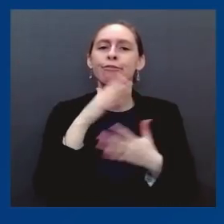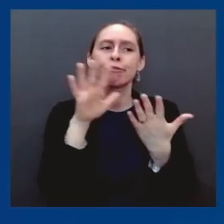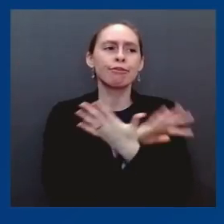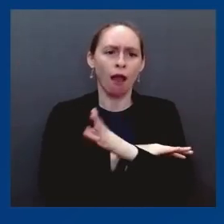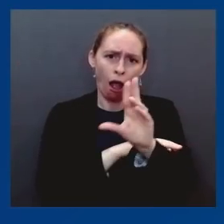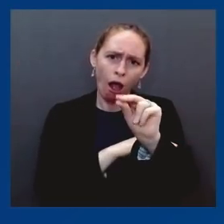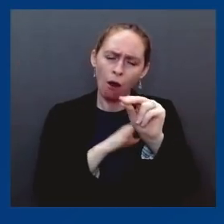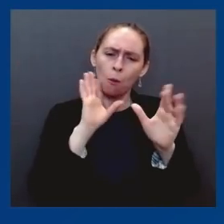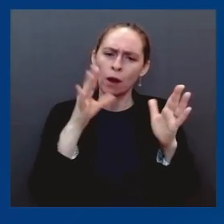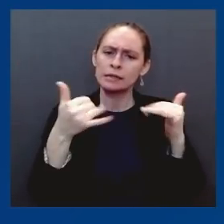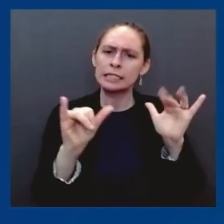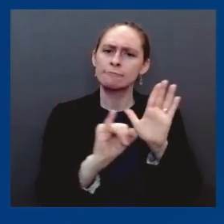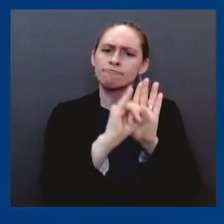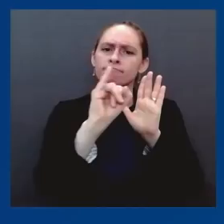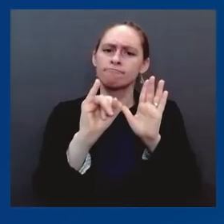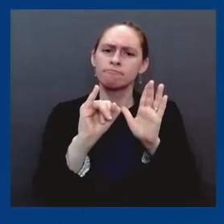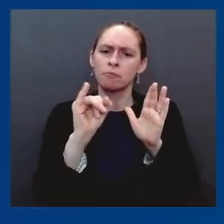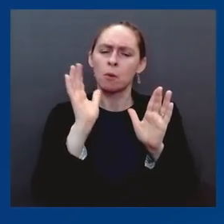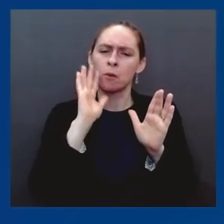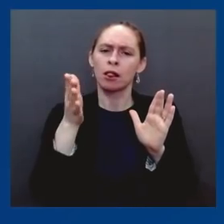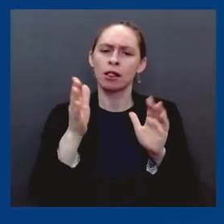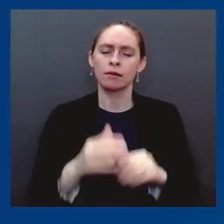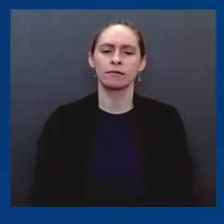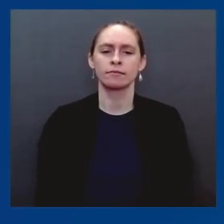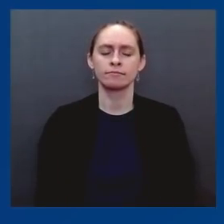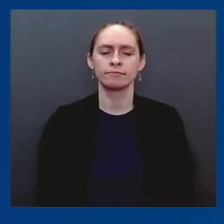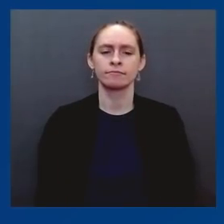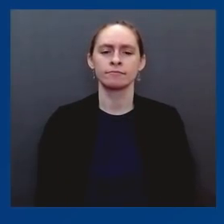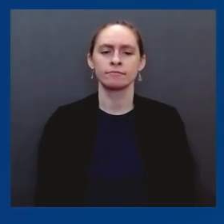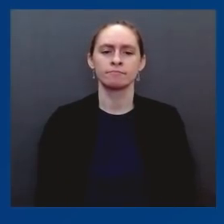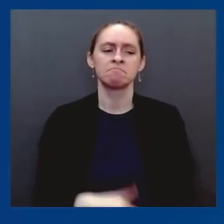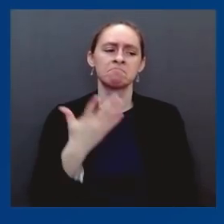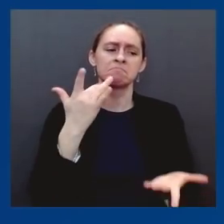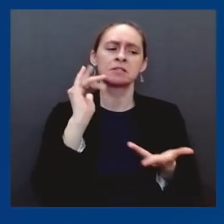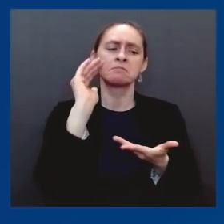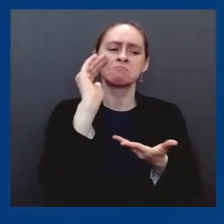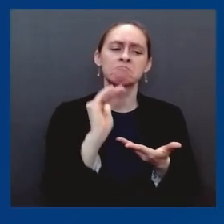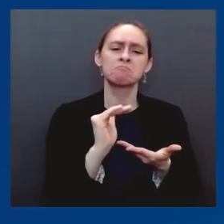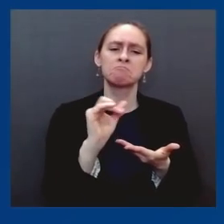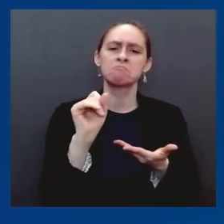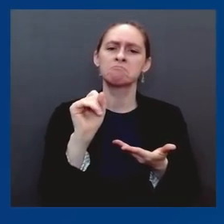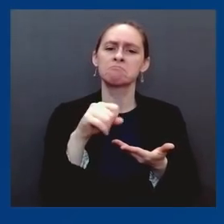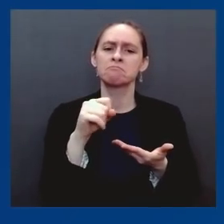and usefulness of these tests under different circumstances. That was the message of the FDA.